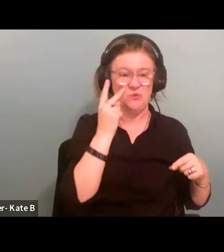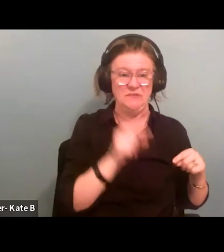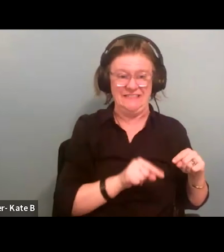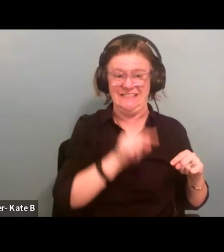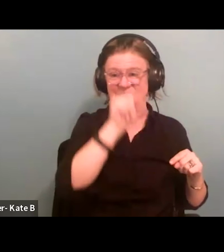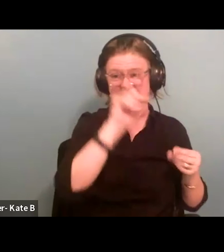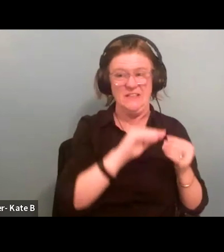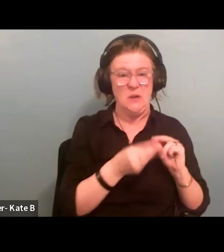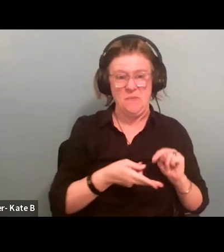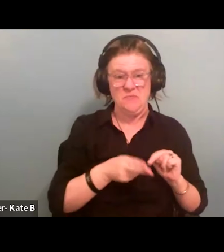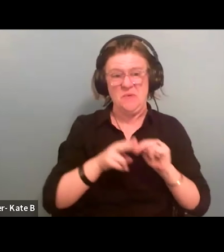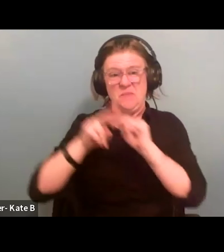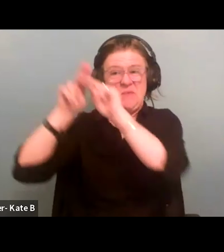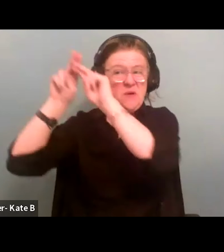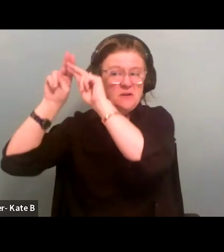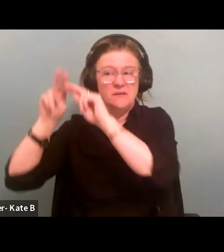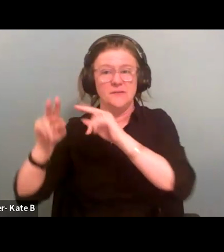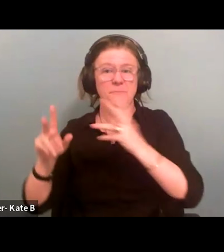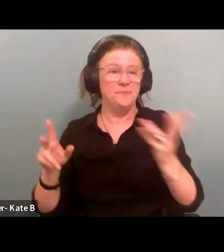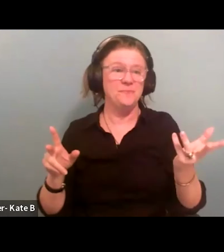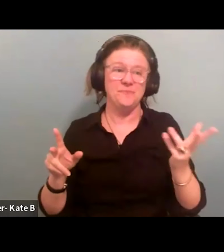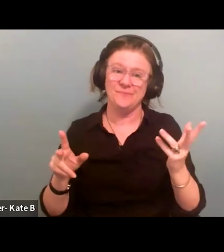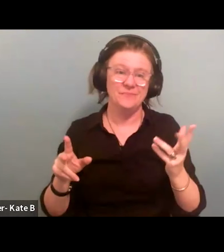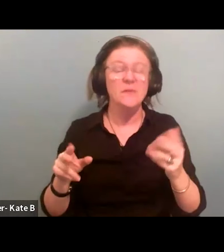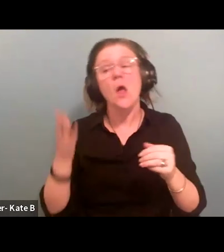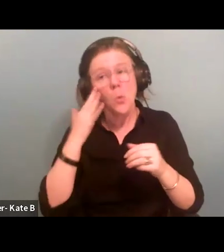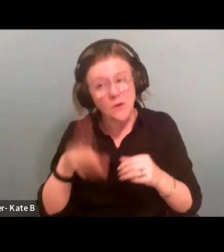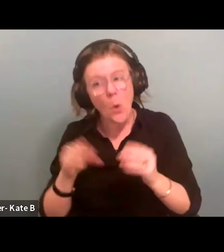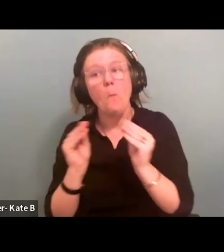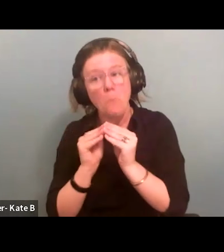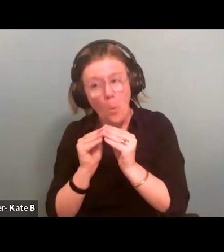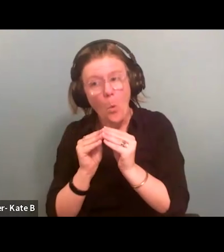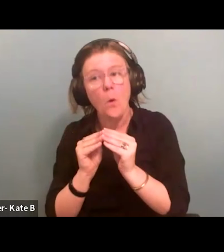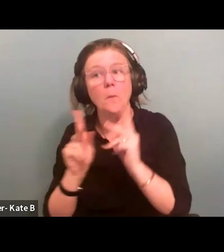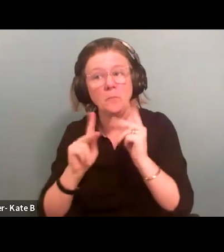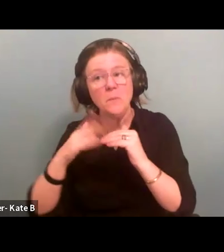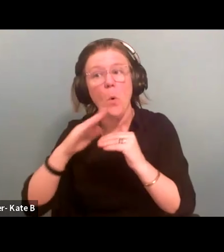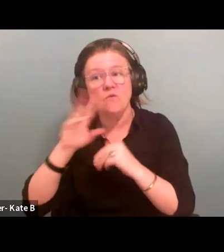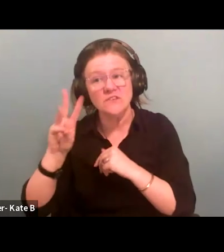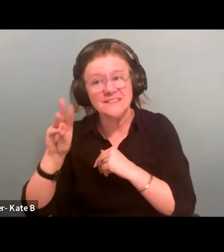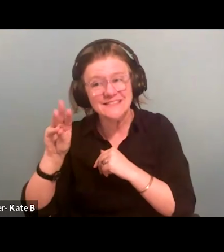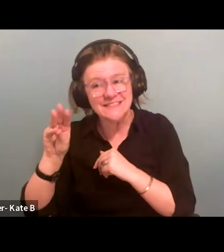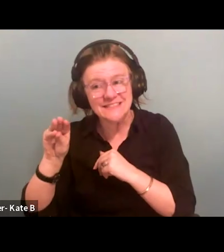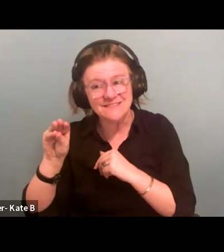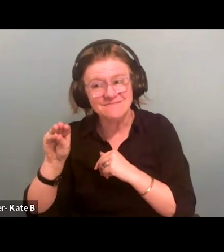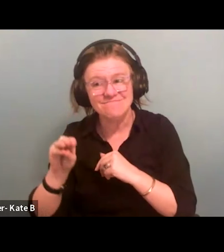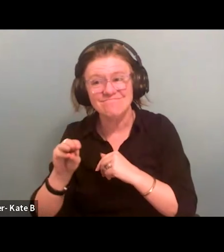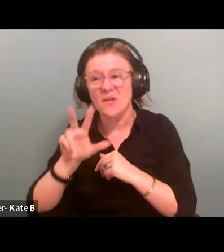of Pennsylvania. And there's more older adults, like I said, now over 3 million older adults in Pennsylvania.